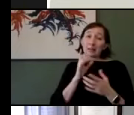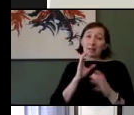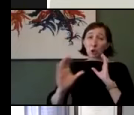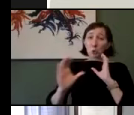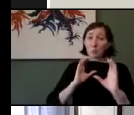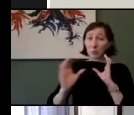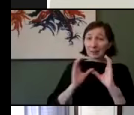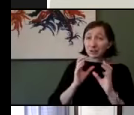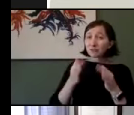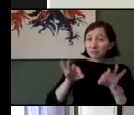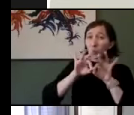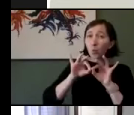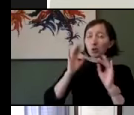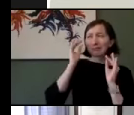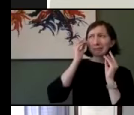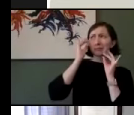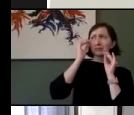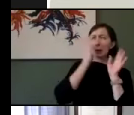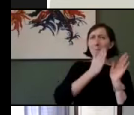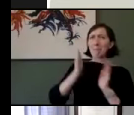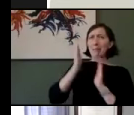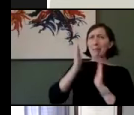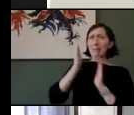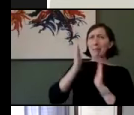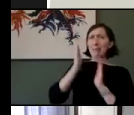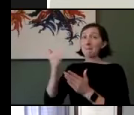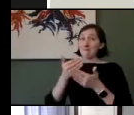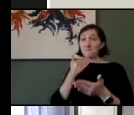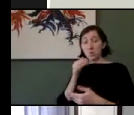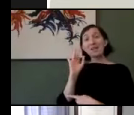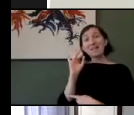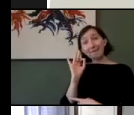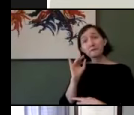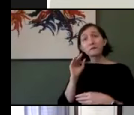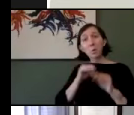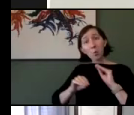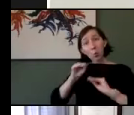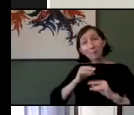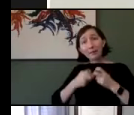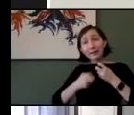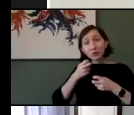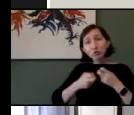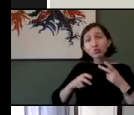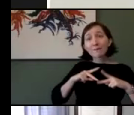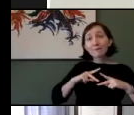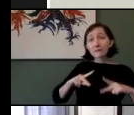Thinking ahead for those with mobility issues when you're physically dependent you have to be